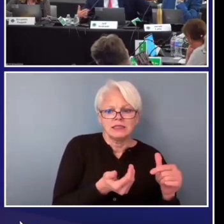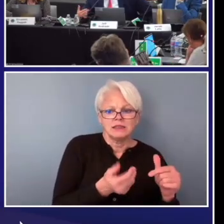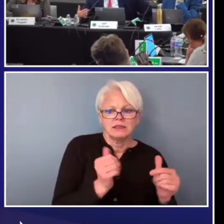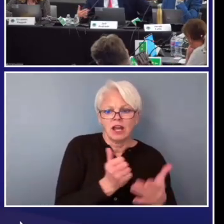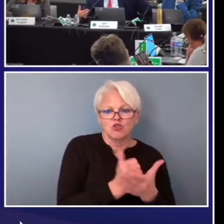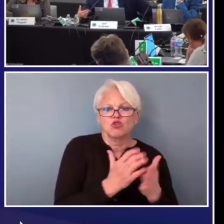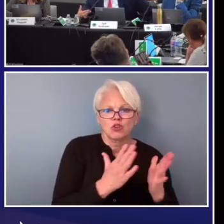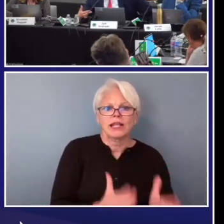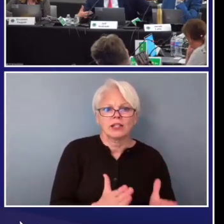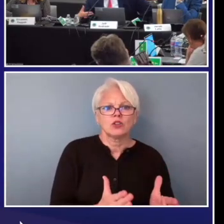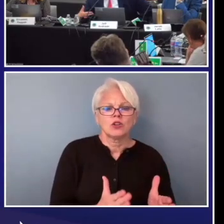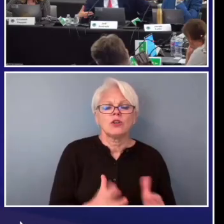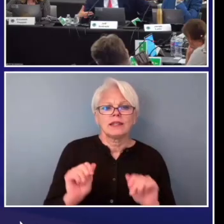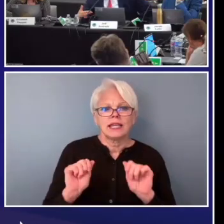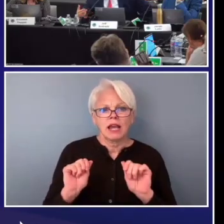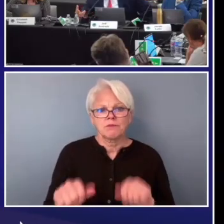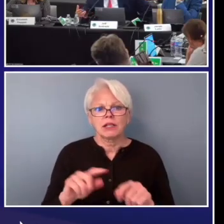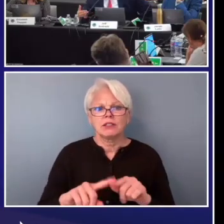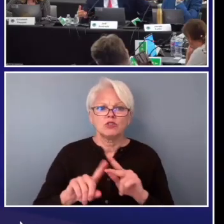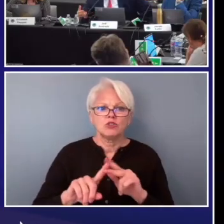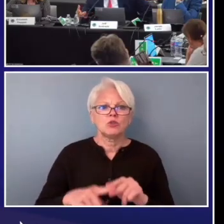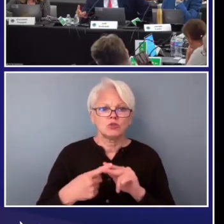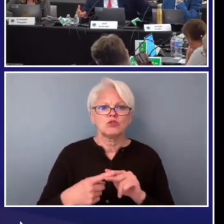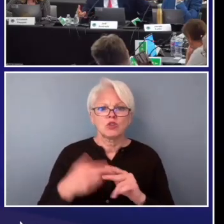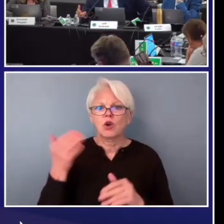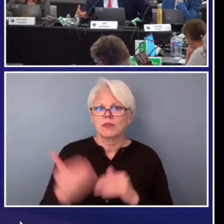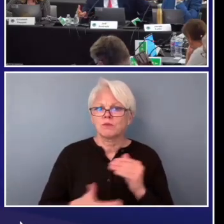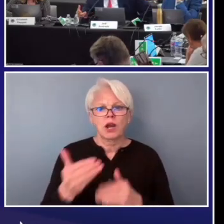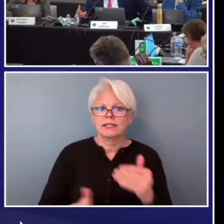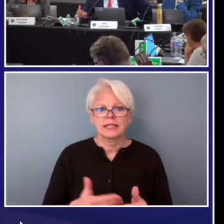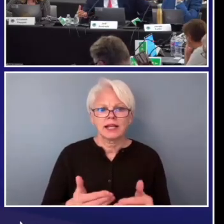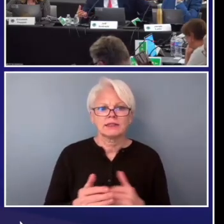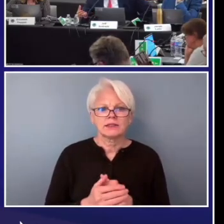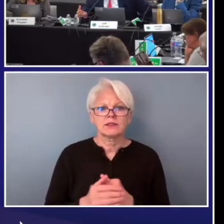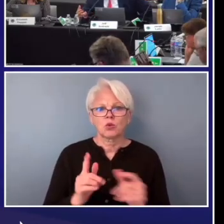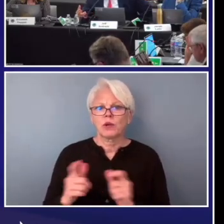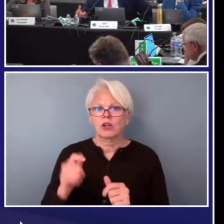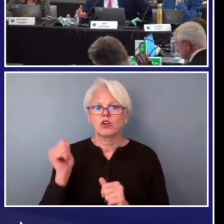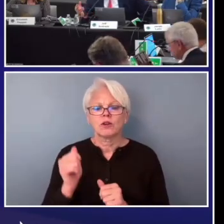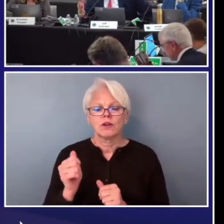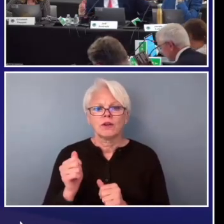know, the ability to start, start the process, um, quicker as opposed to having to,